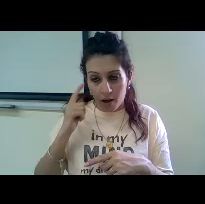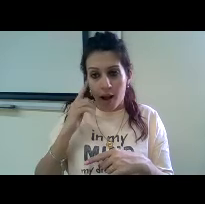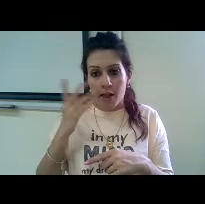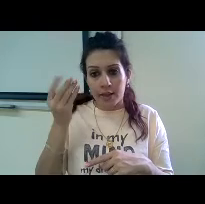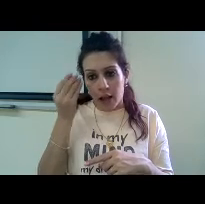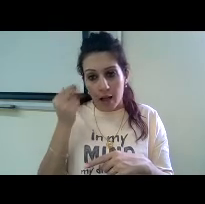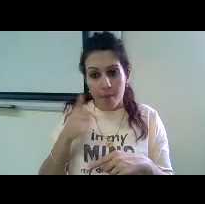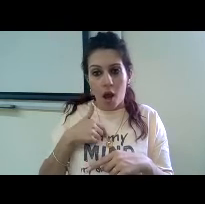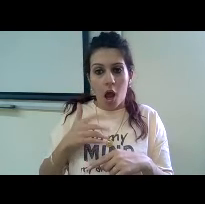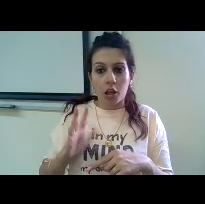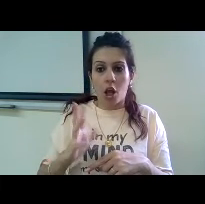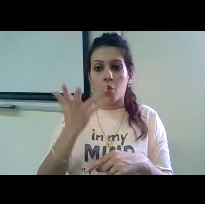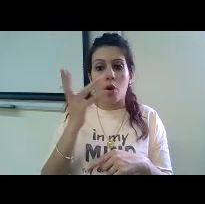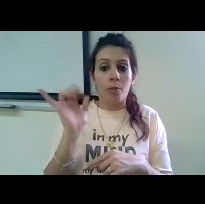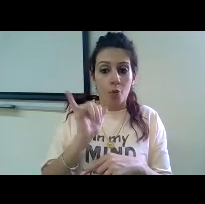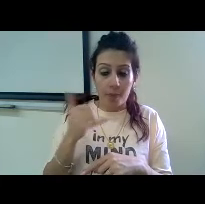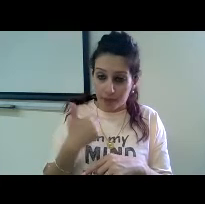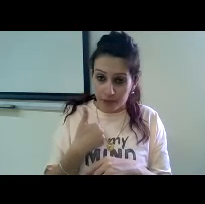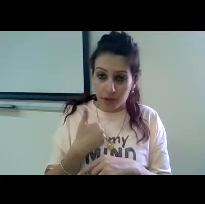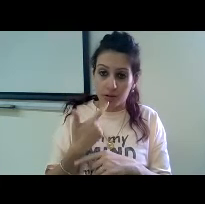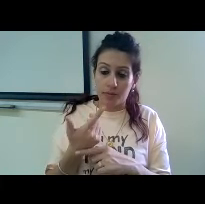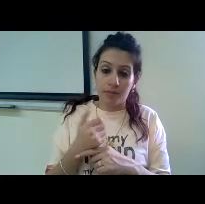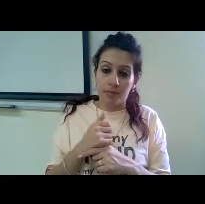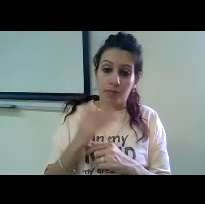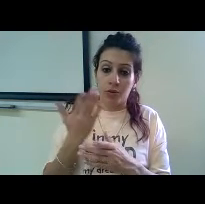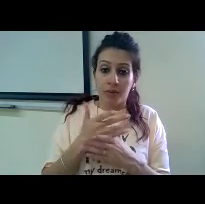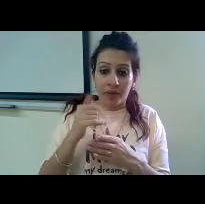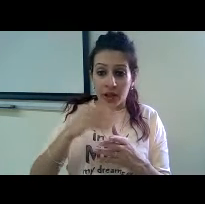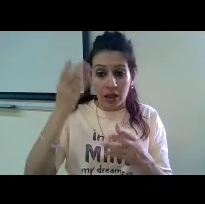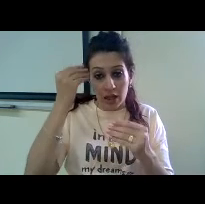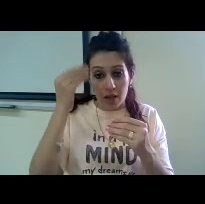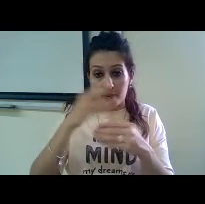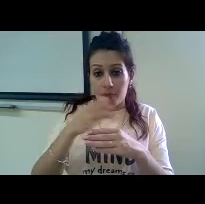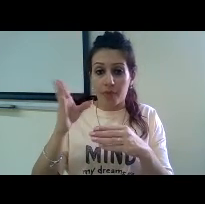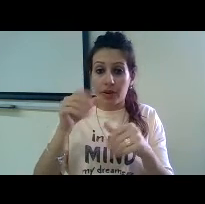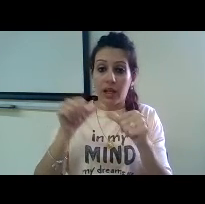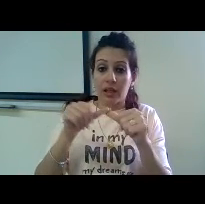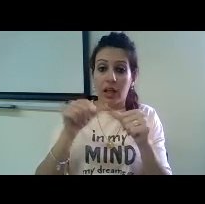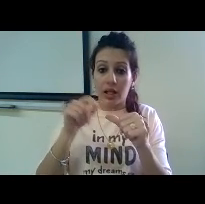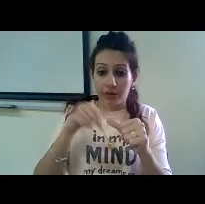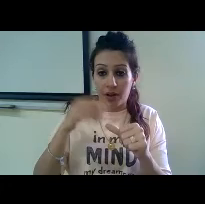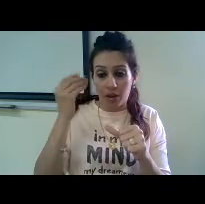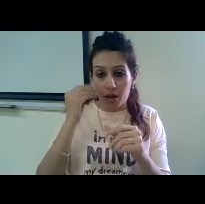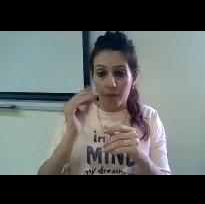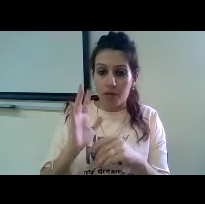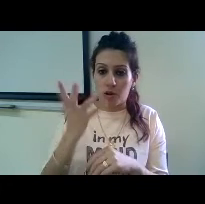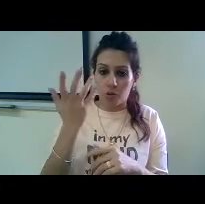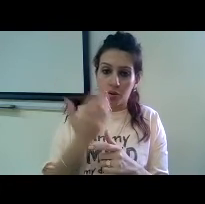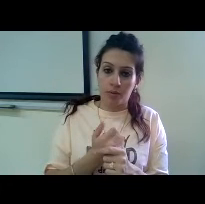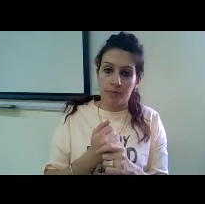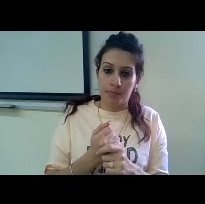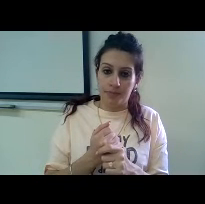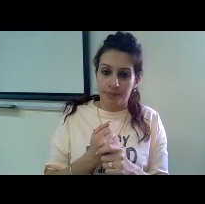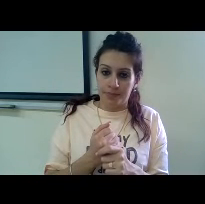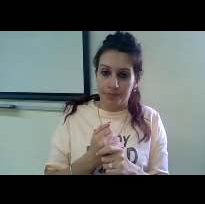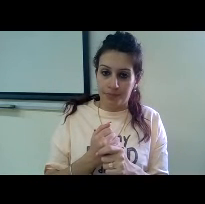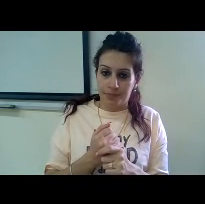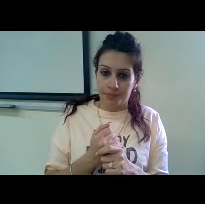and evaluate the partnership in their own schools. And the support network